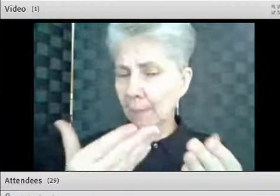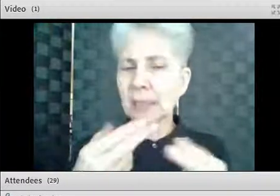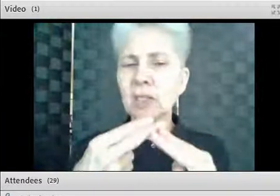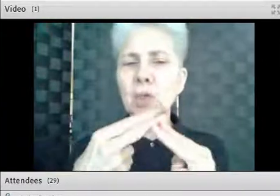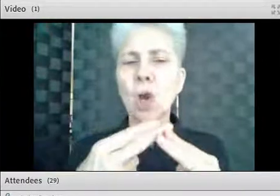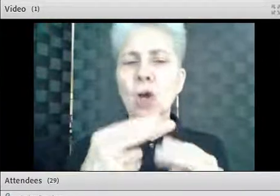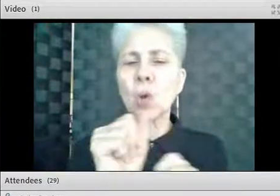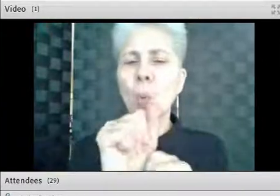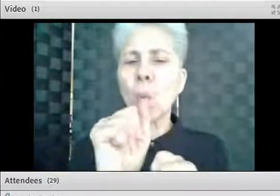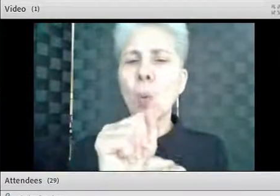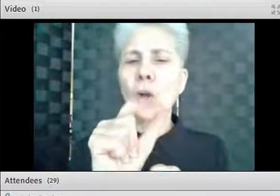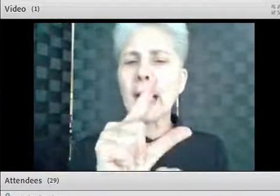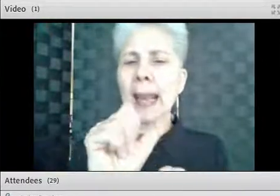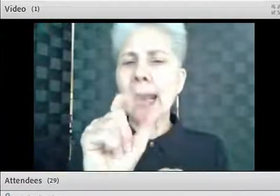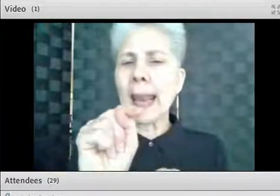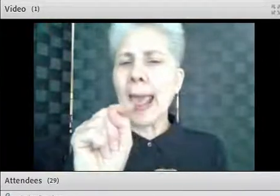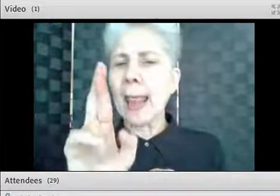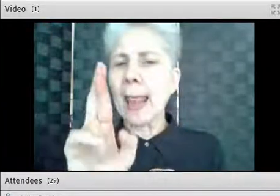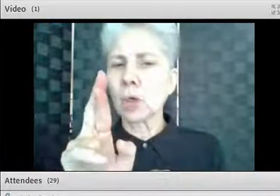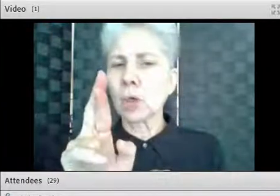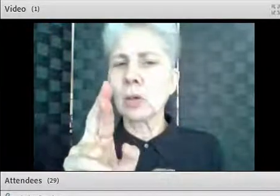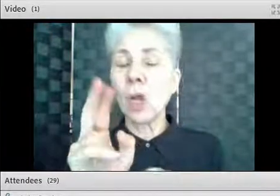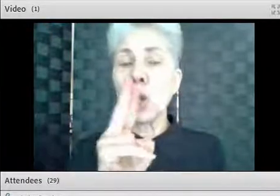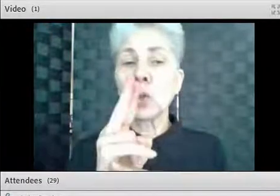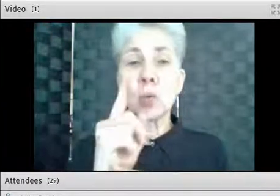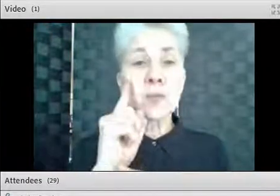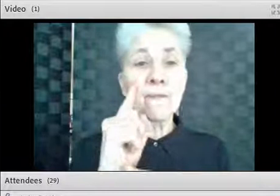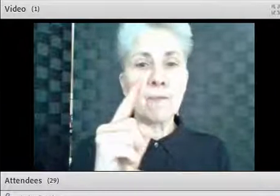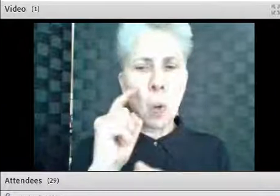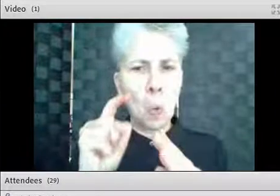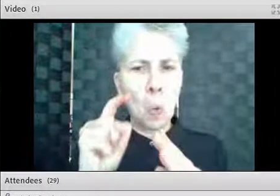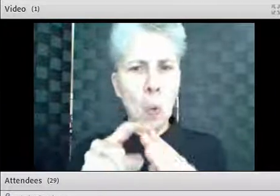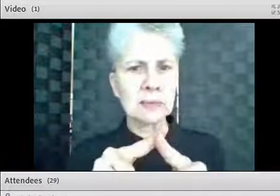It's used to differentiate between what would otherwise be identical call numbers, okay?